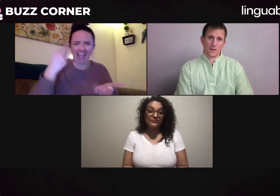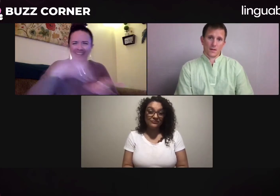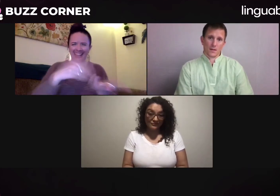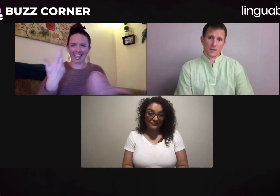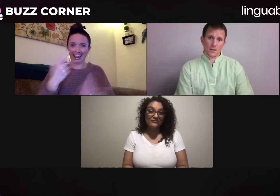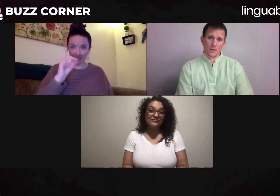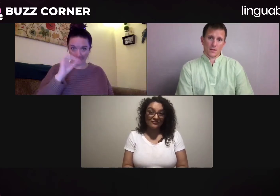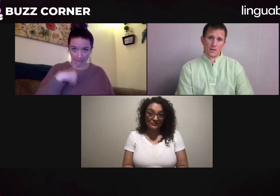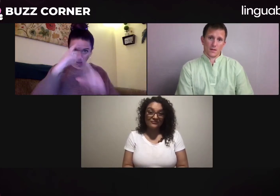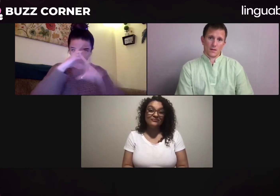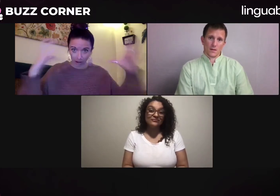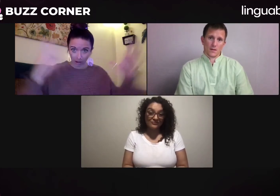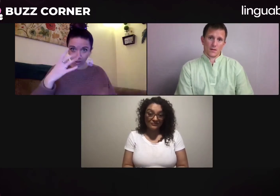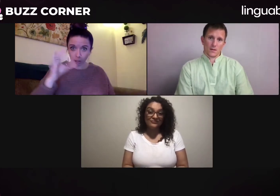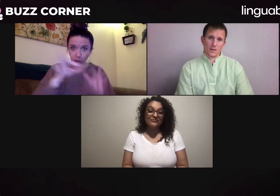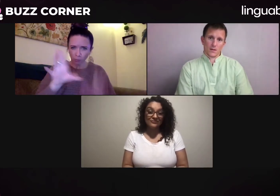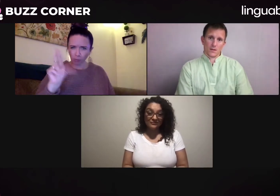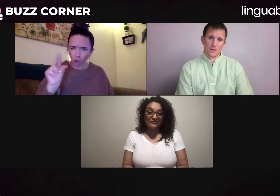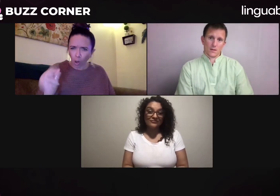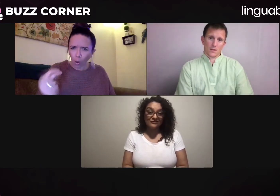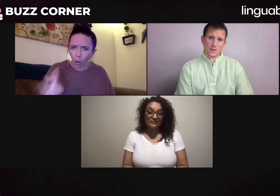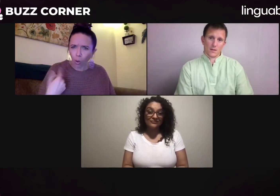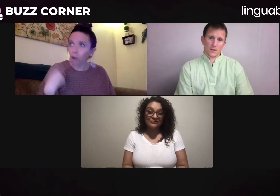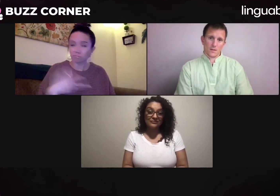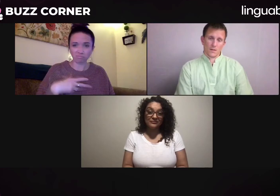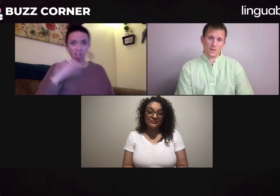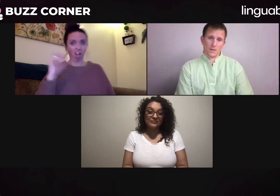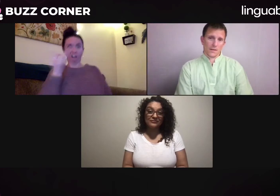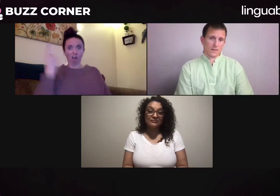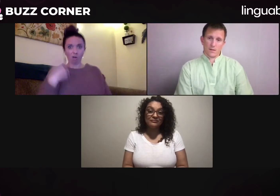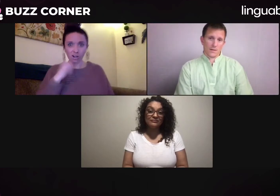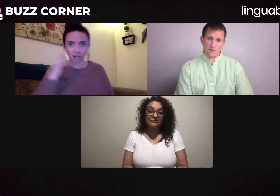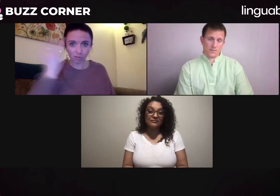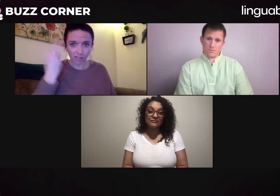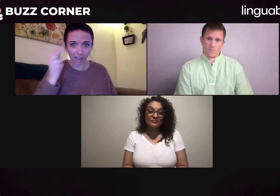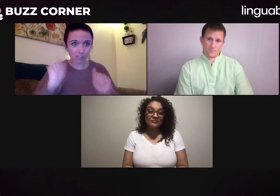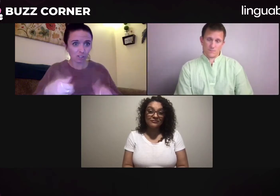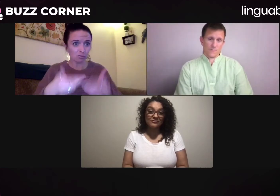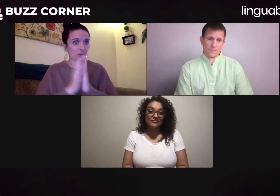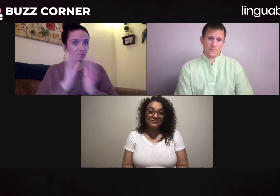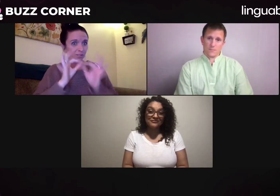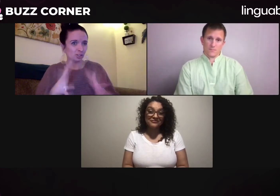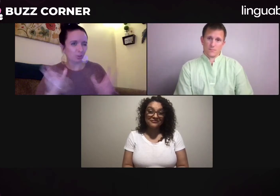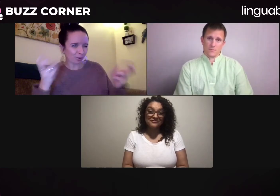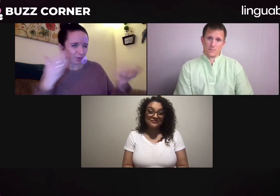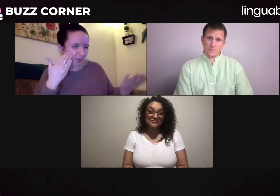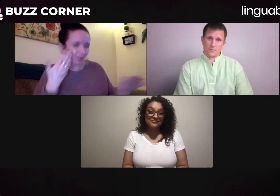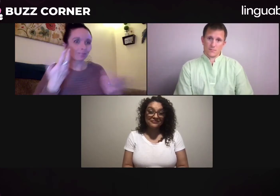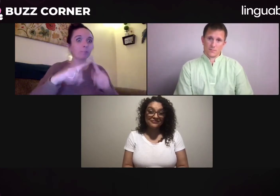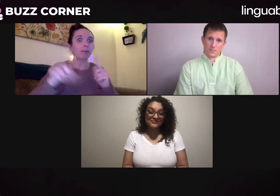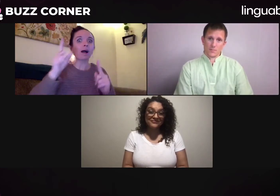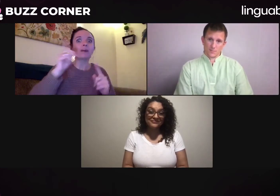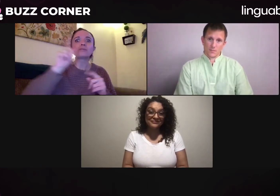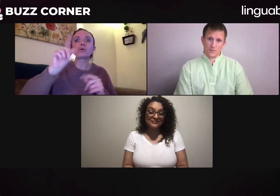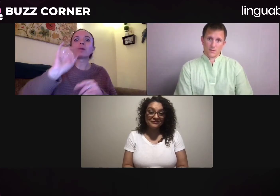that should have things in advance, we should be able to know who those who those interpreters are through that interpreter request process.